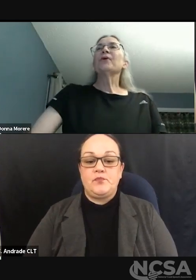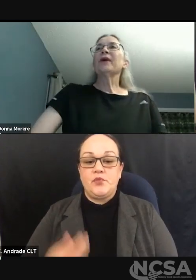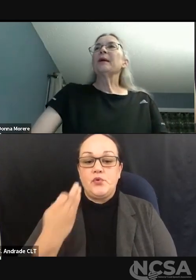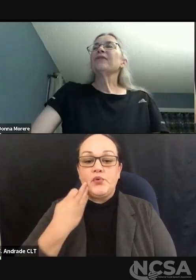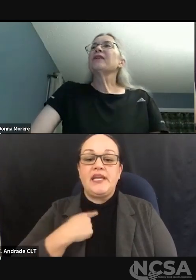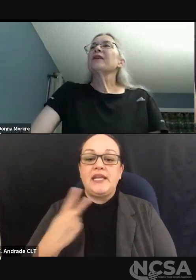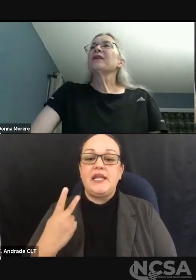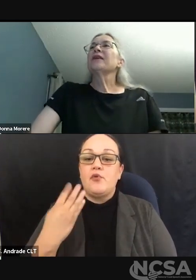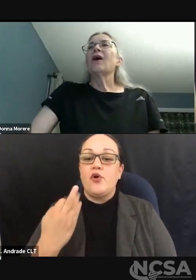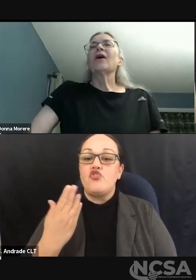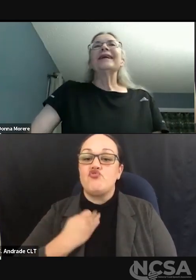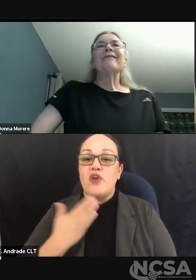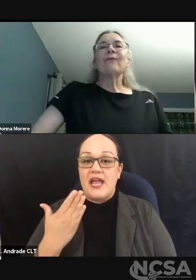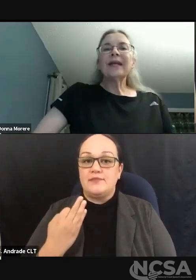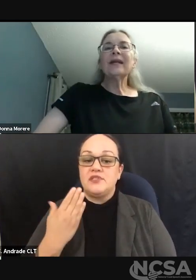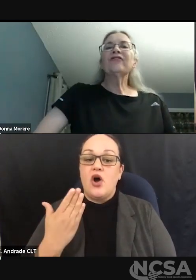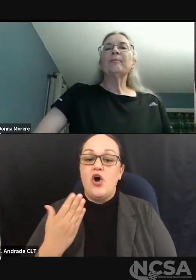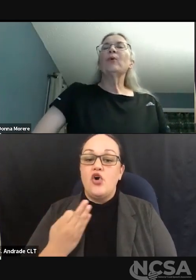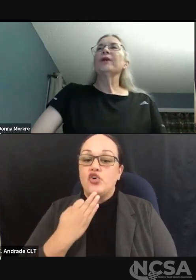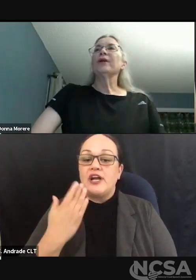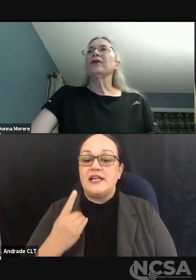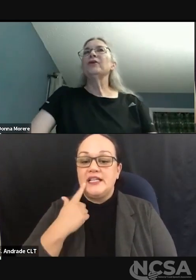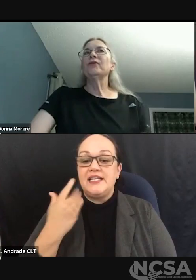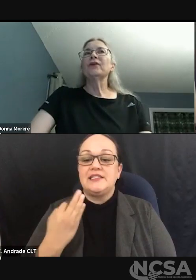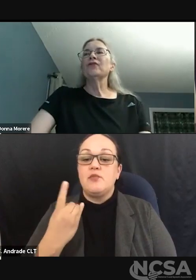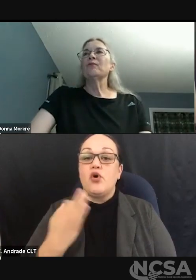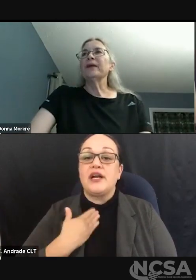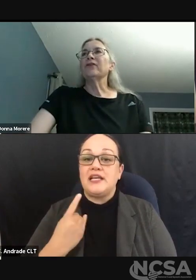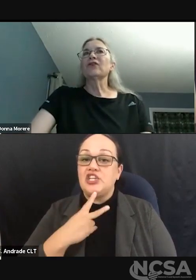Reading programs are readily supported using Cued Speech.